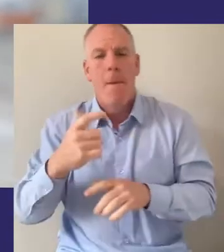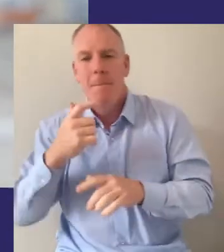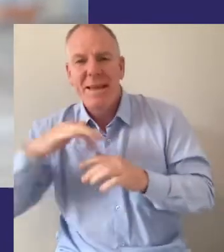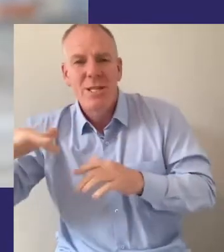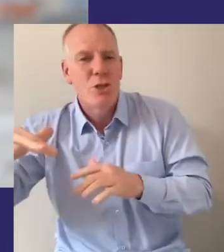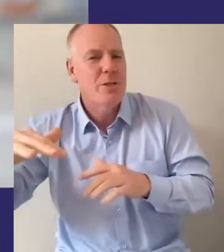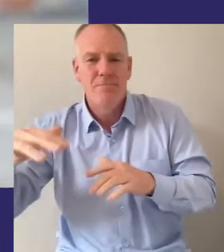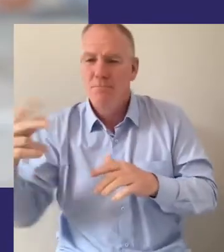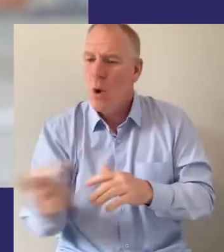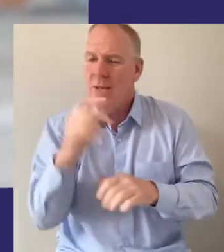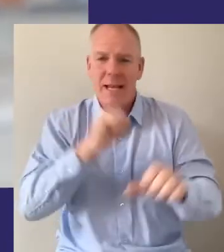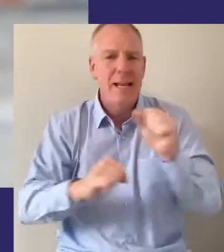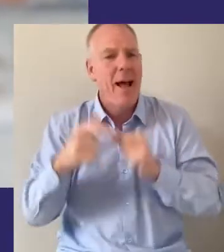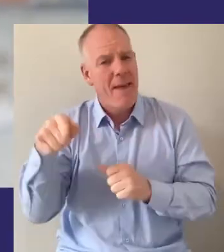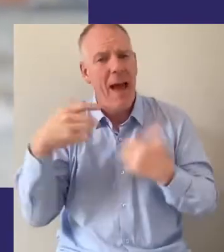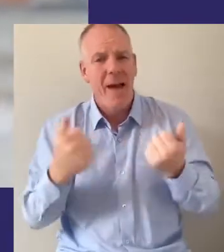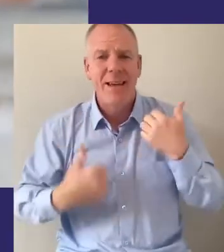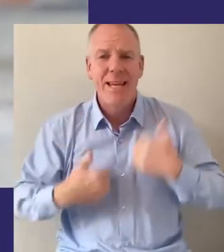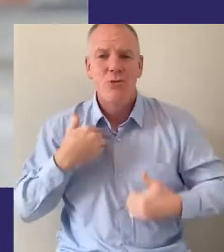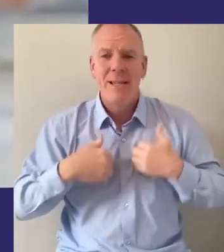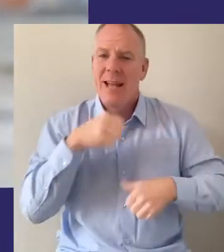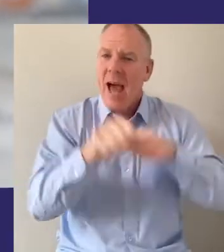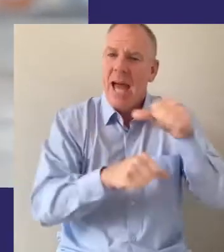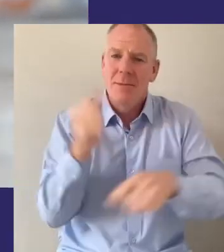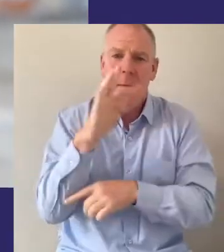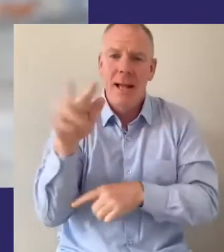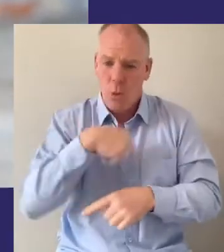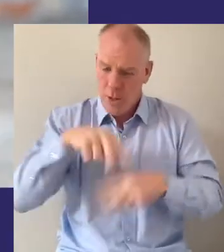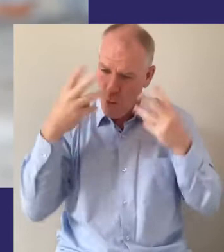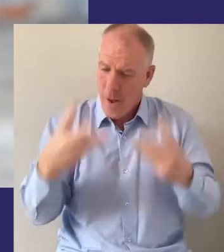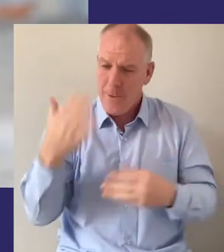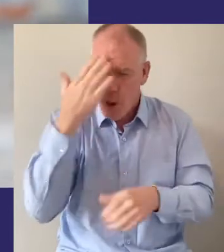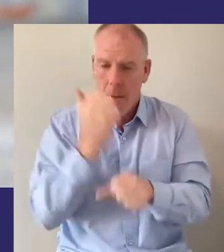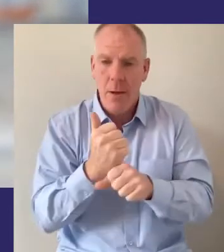interest in marine plants and animals, which of course is our focus, and so it makes sense